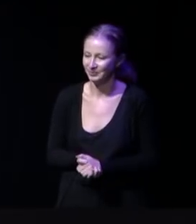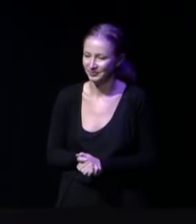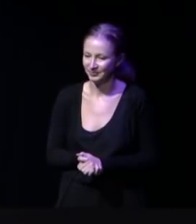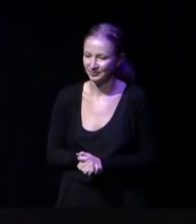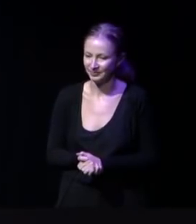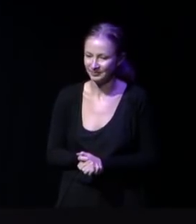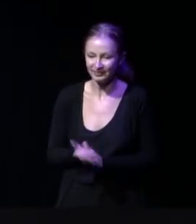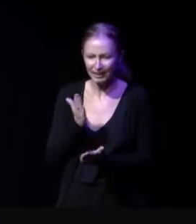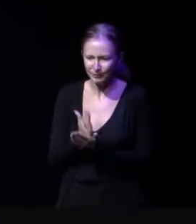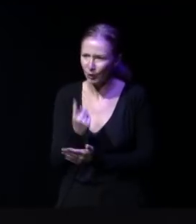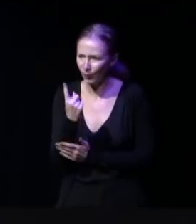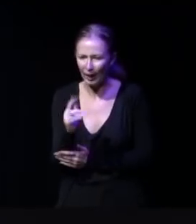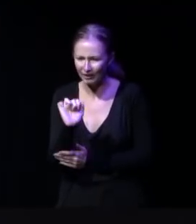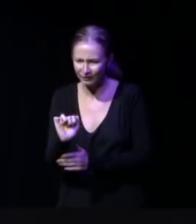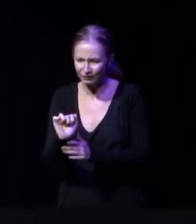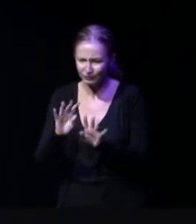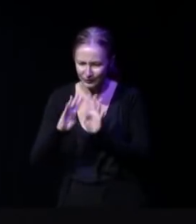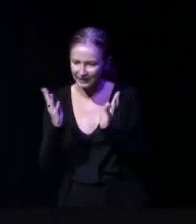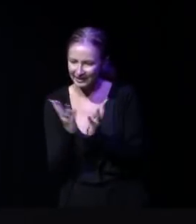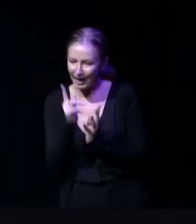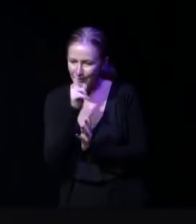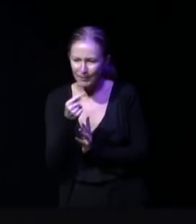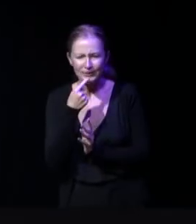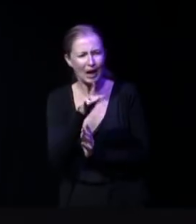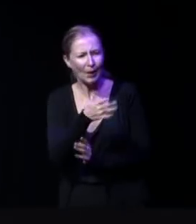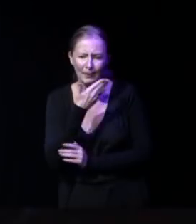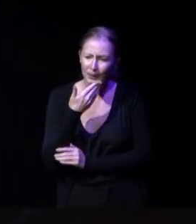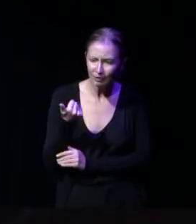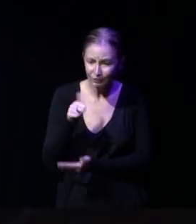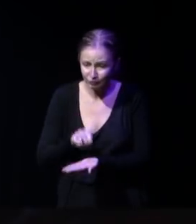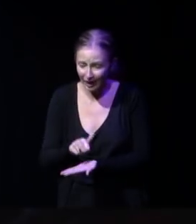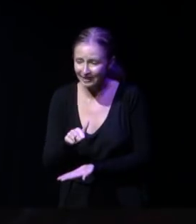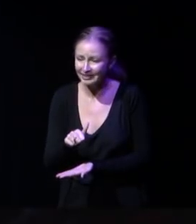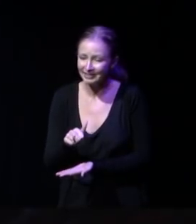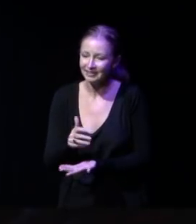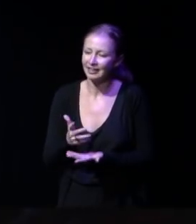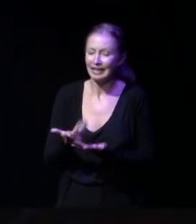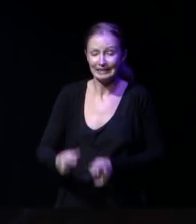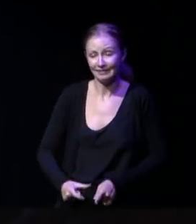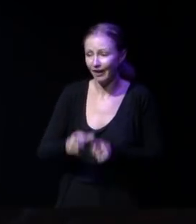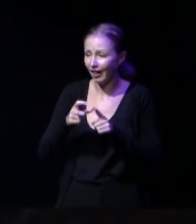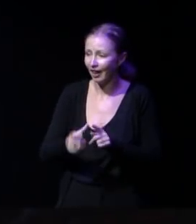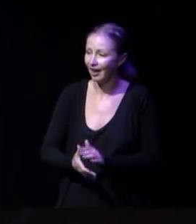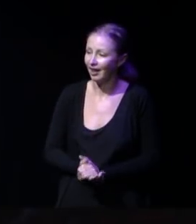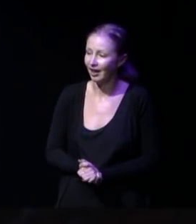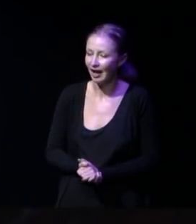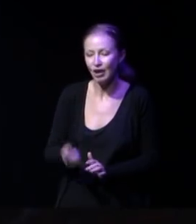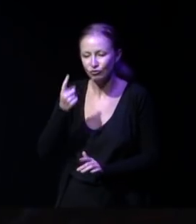of your people said your freckles are so gorgeous, right? It's so difficult to silence those voices, hmm?